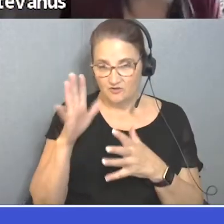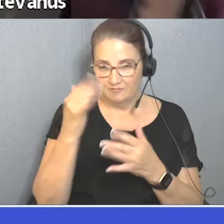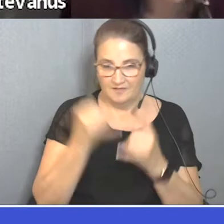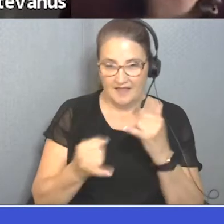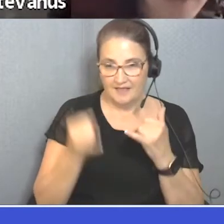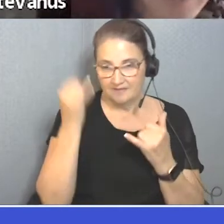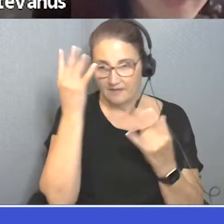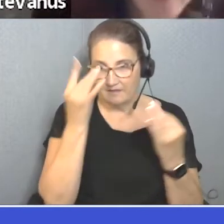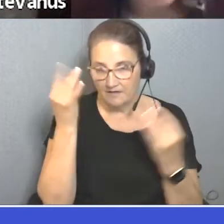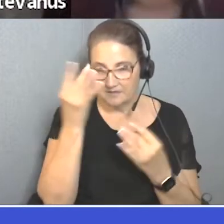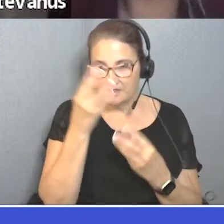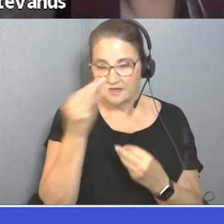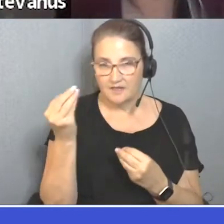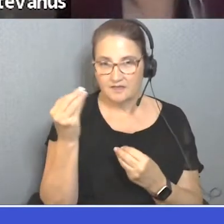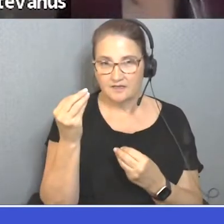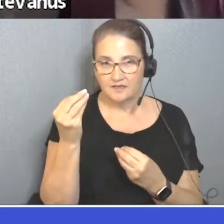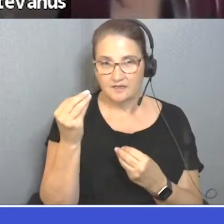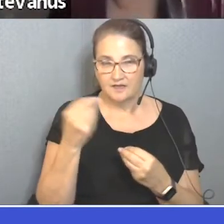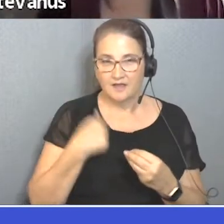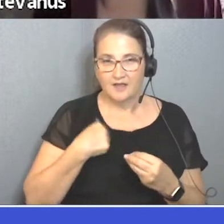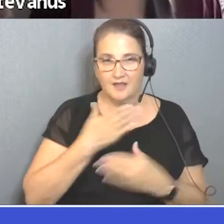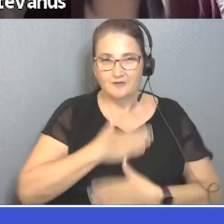Go ahead wrap up your last